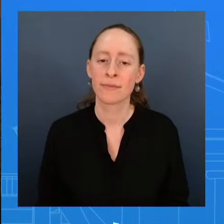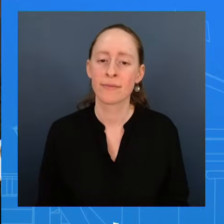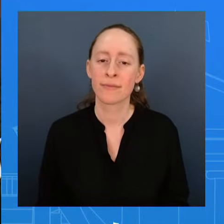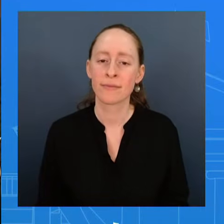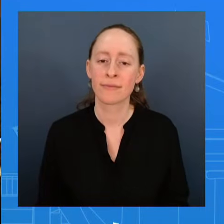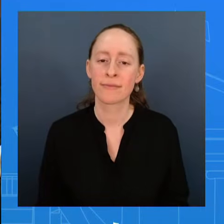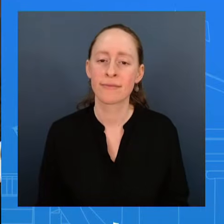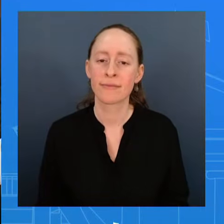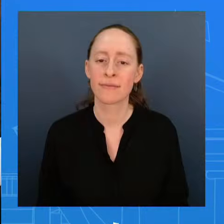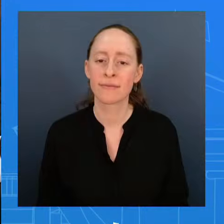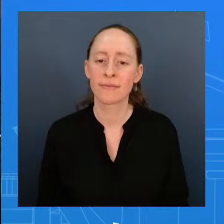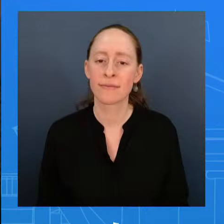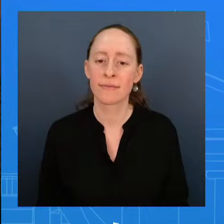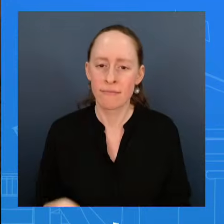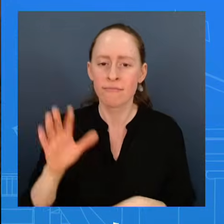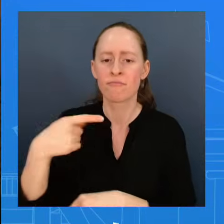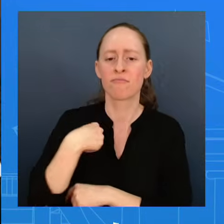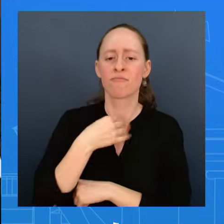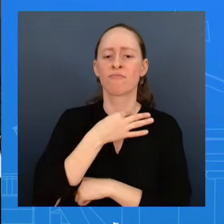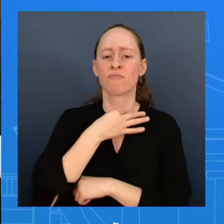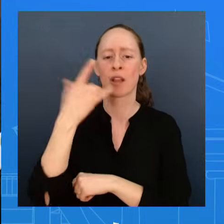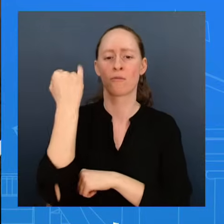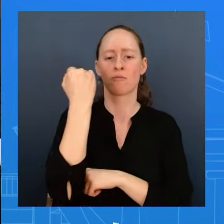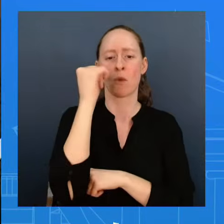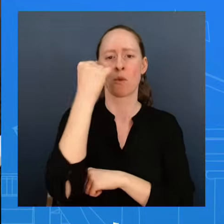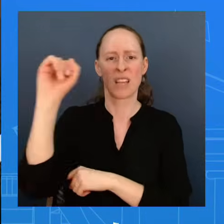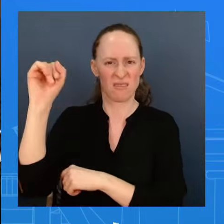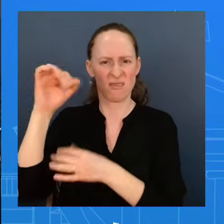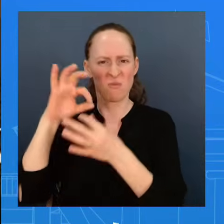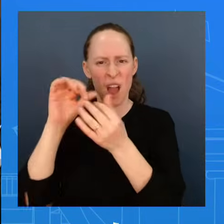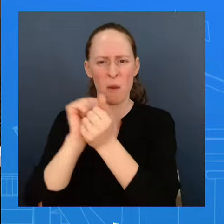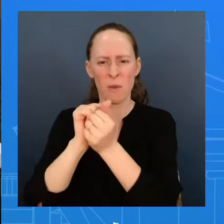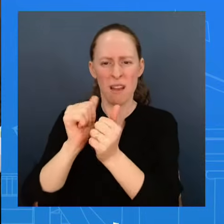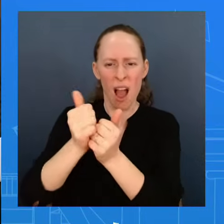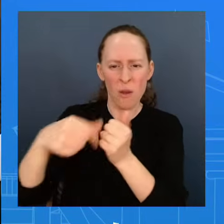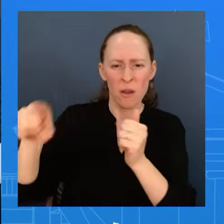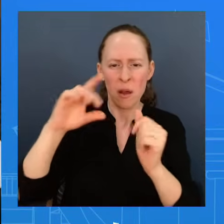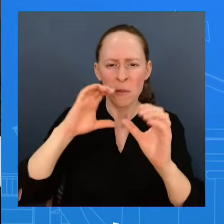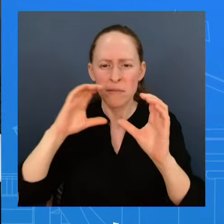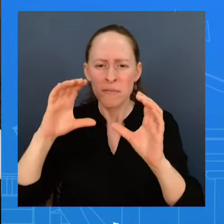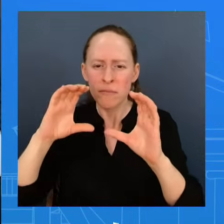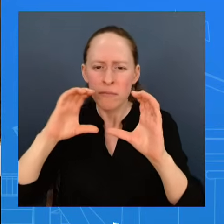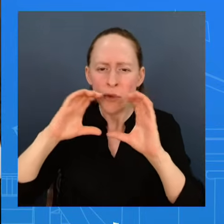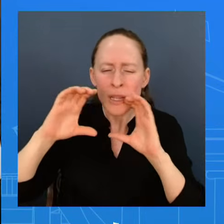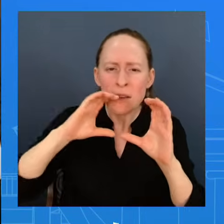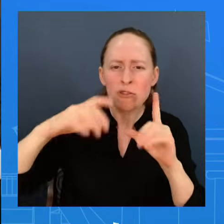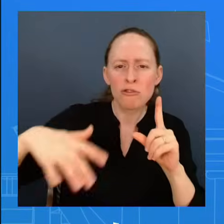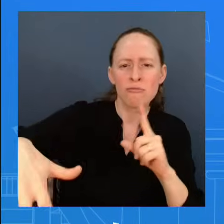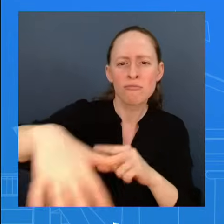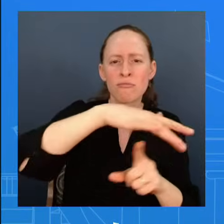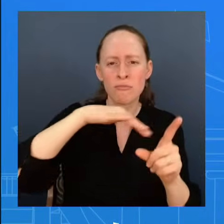Has the President spoken to Mayor Adams since the NYPD became involved in dealing with them? Ms. Jean-Pierre: No. Understand the question.